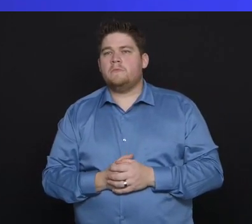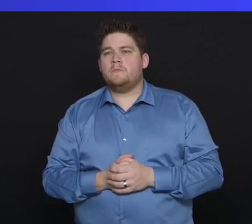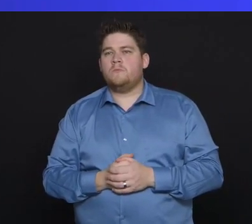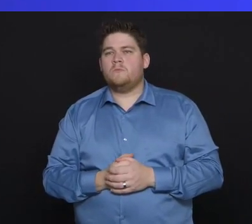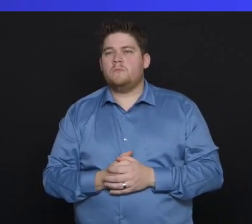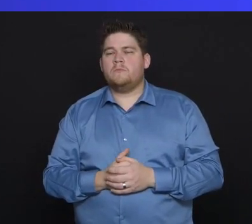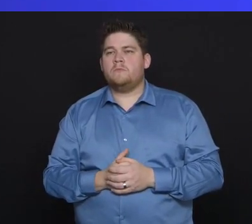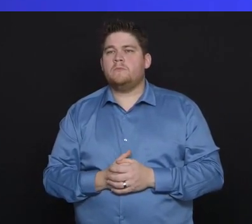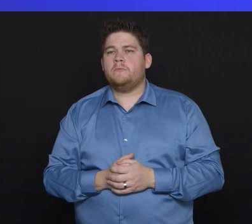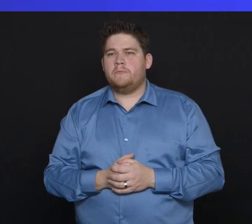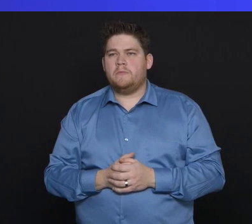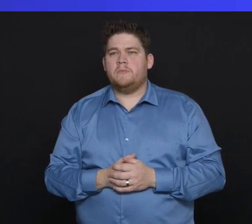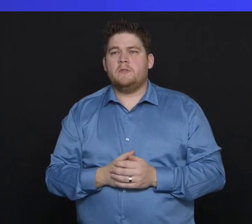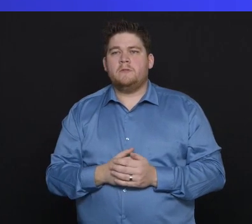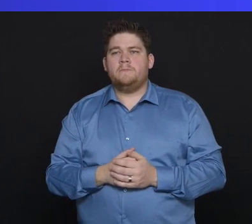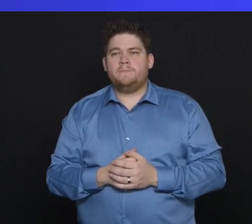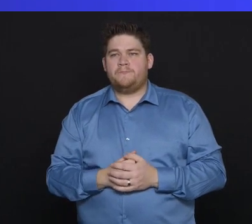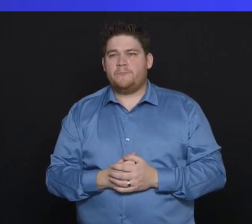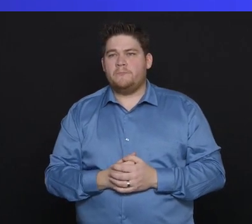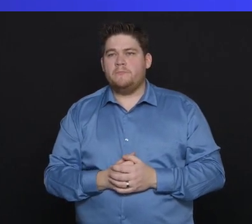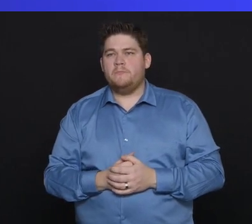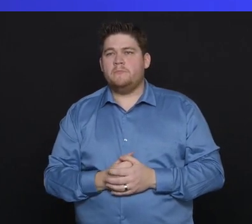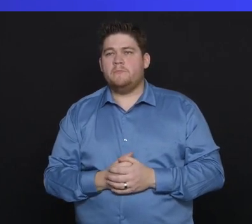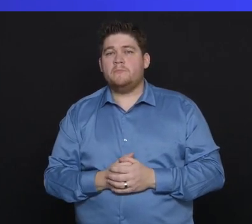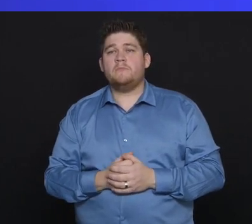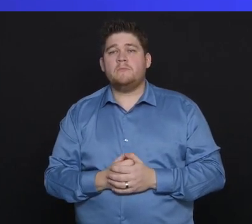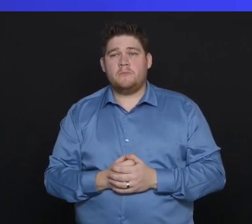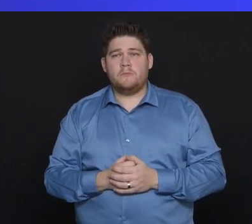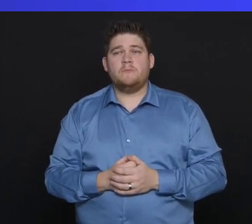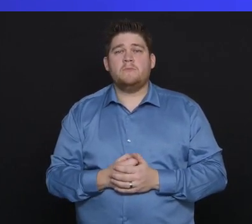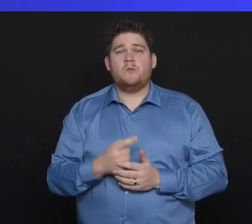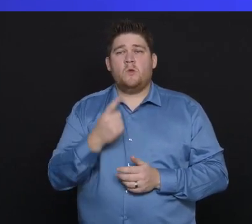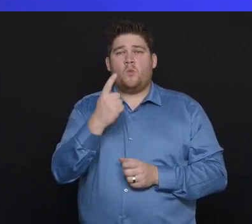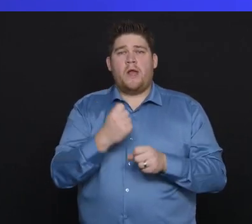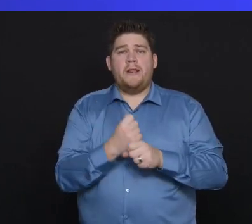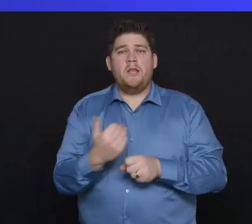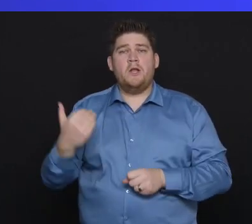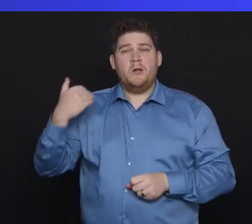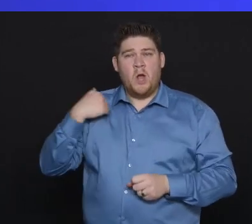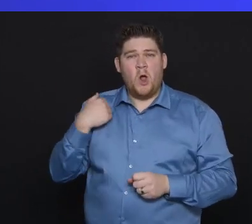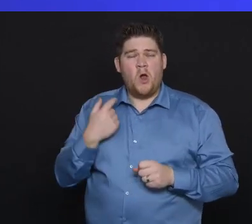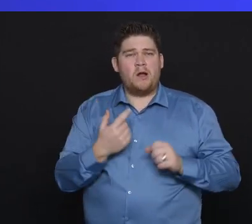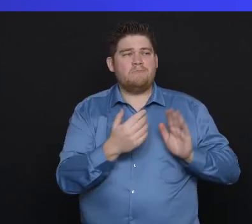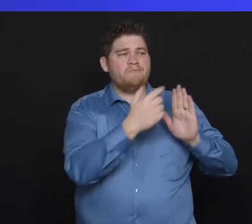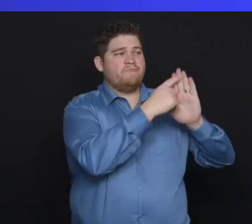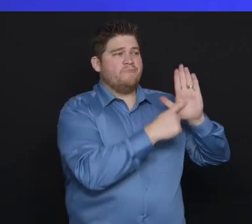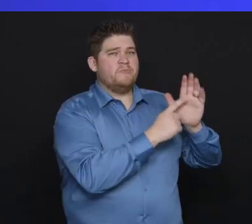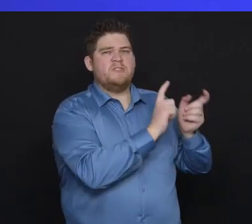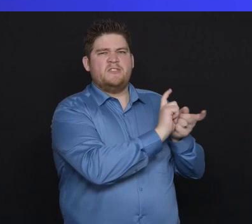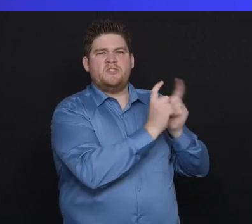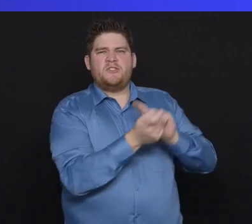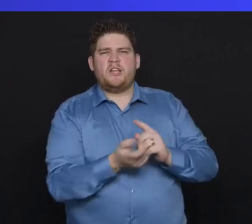I think an important change we made a year ago is to bring in Metr Metro Vancouver home care and support